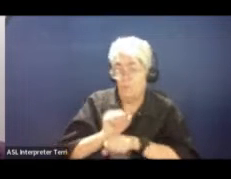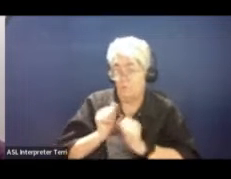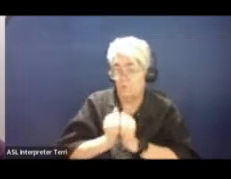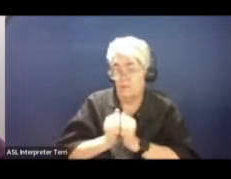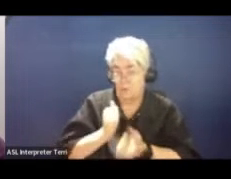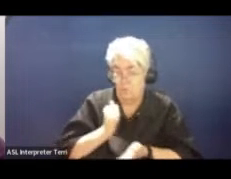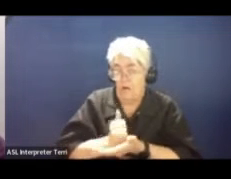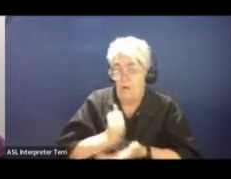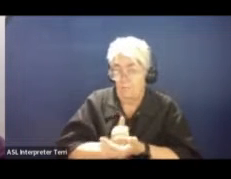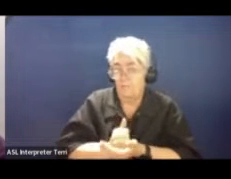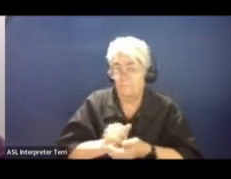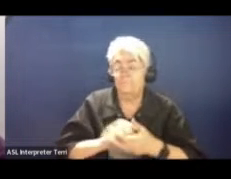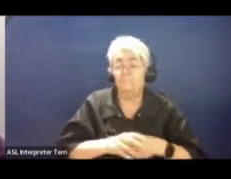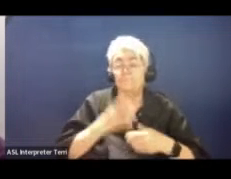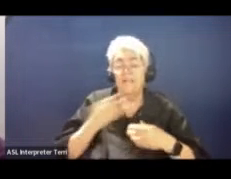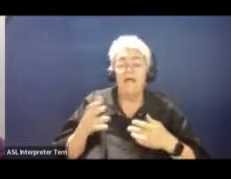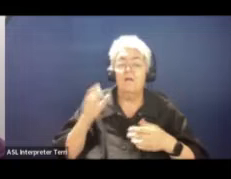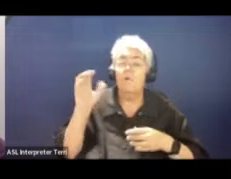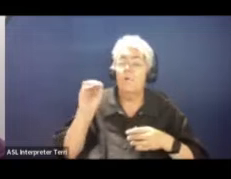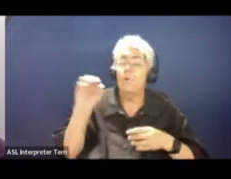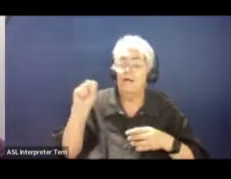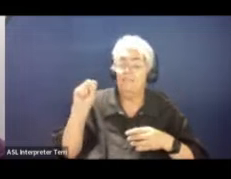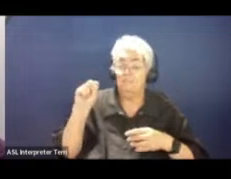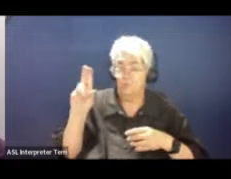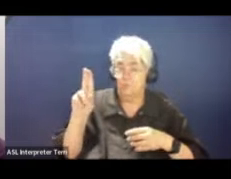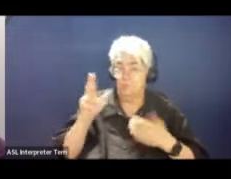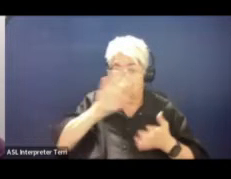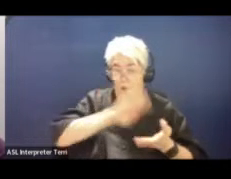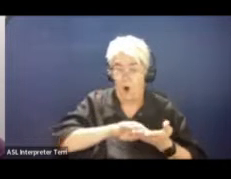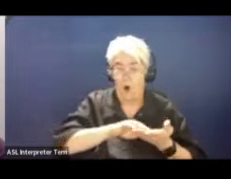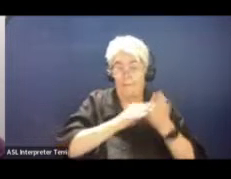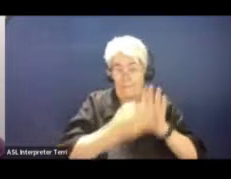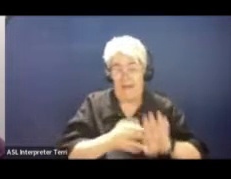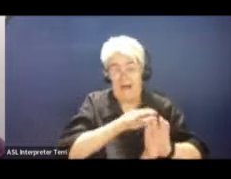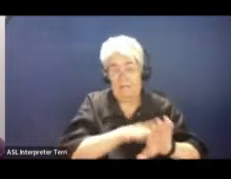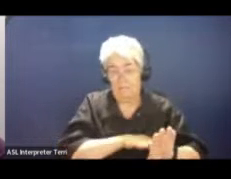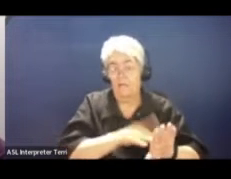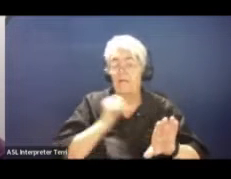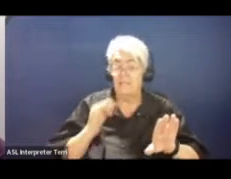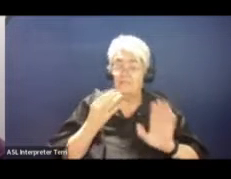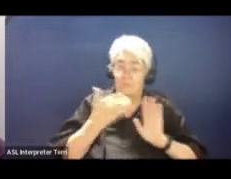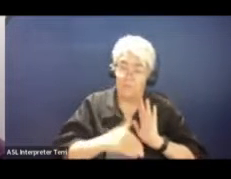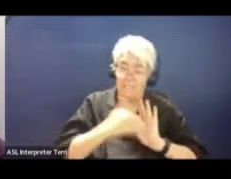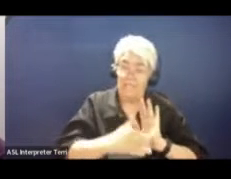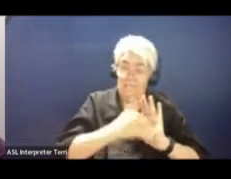And on the back of the OSU there's specifically a section all for repeated injury because of how common it is, you know,